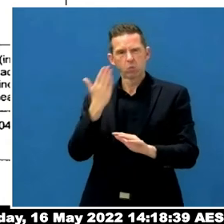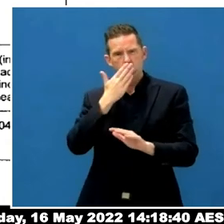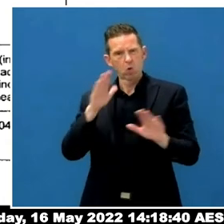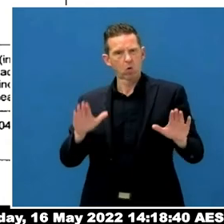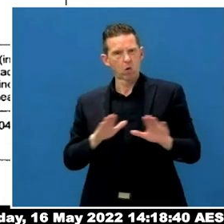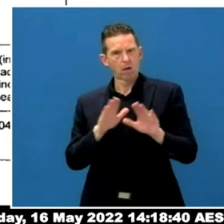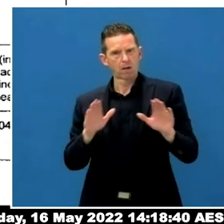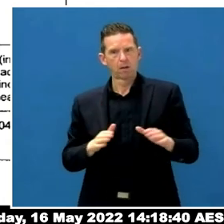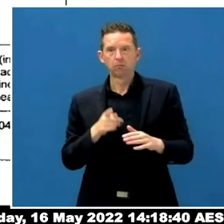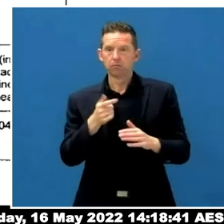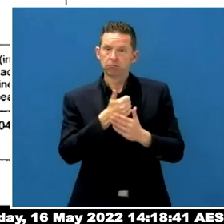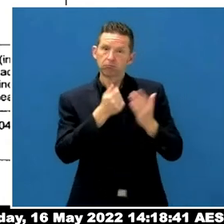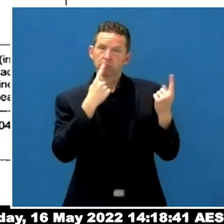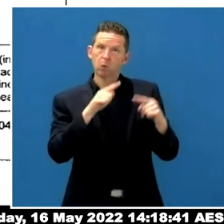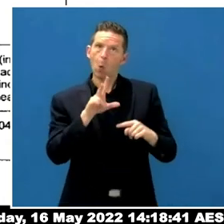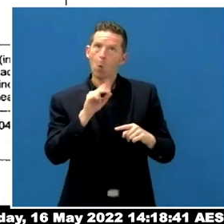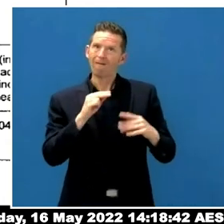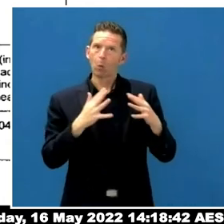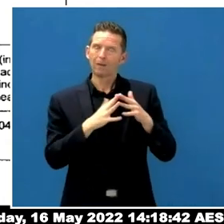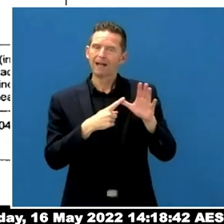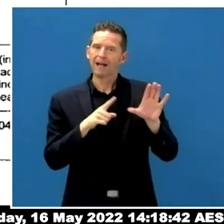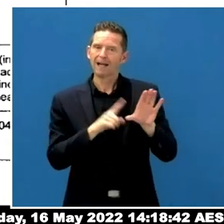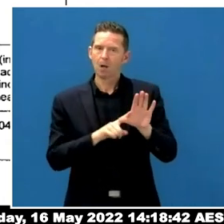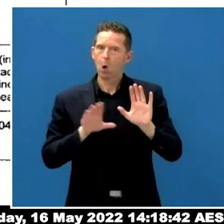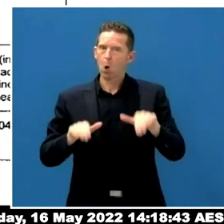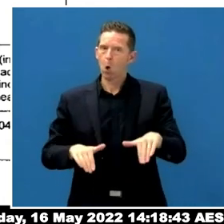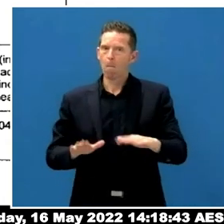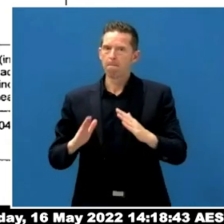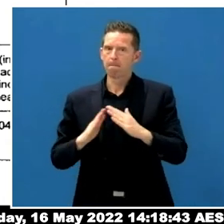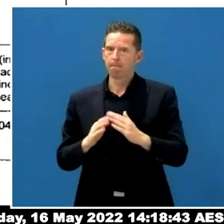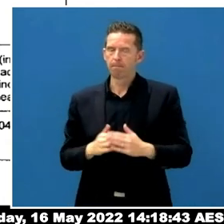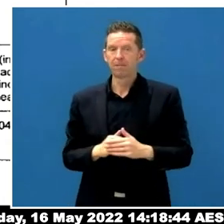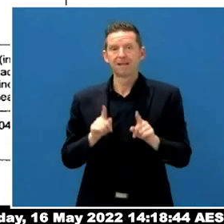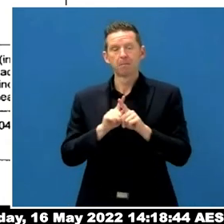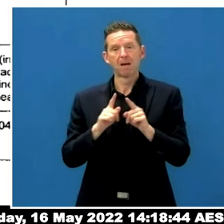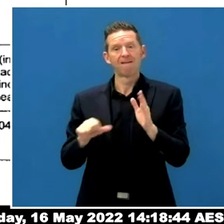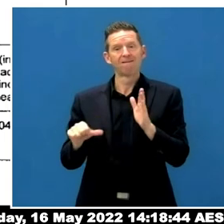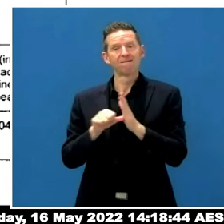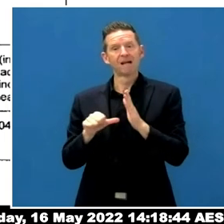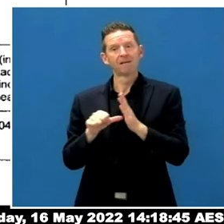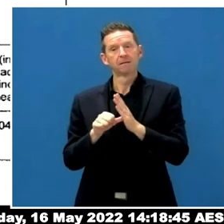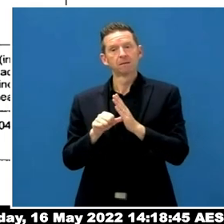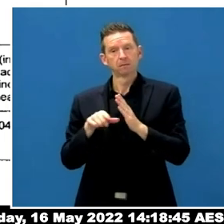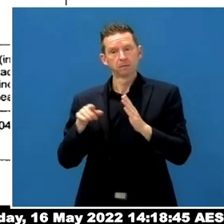And also it extended the funding and - well, it was supposed to give me a little bit more